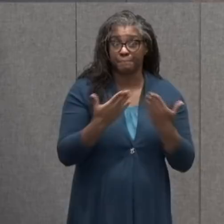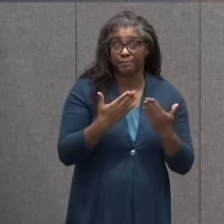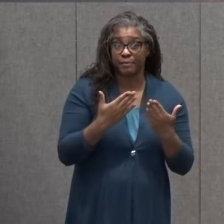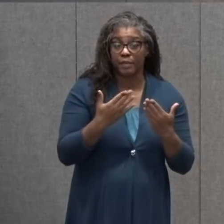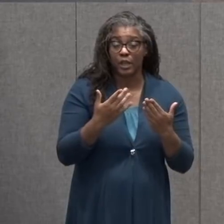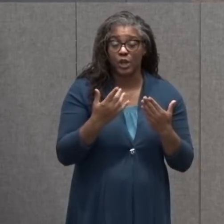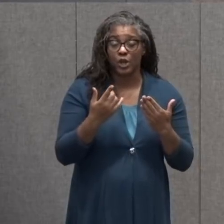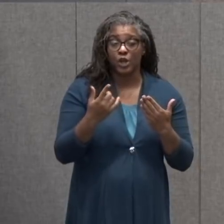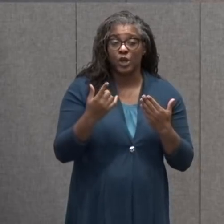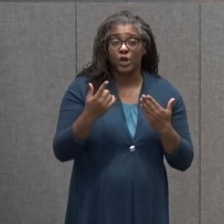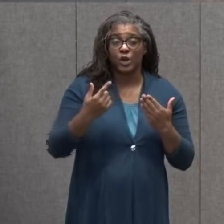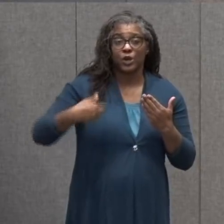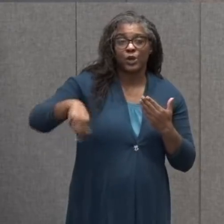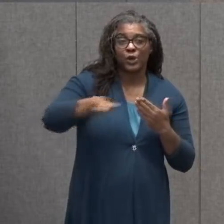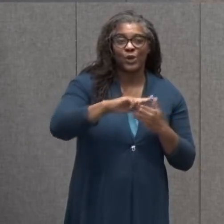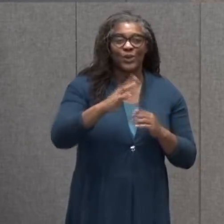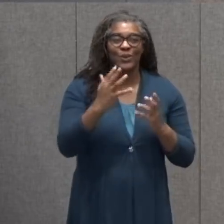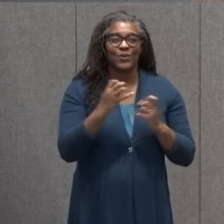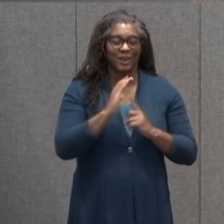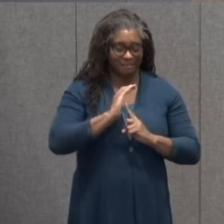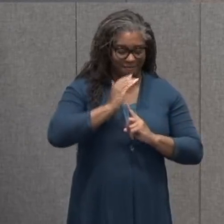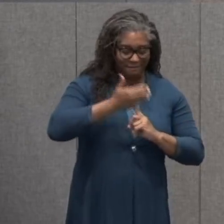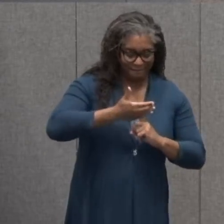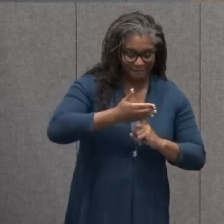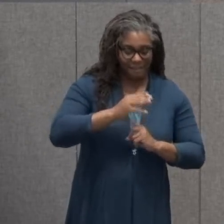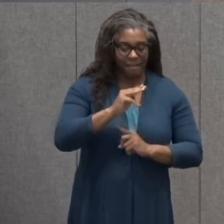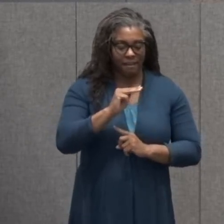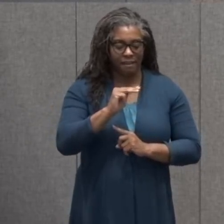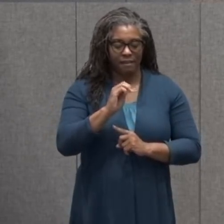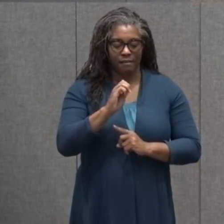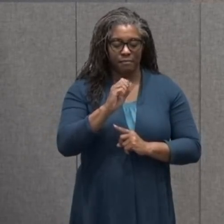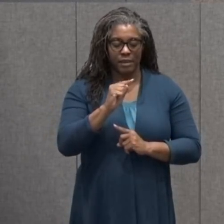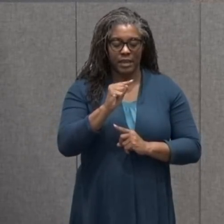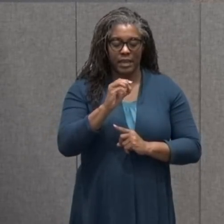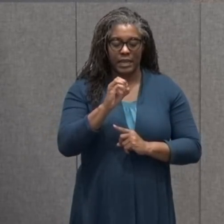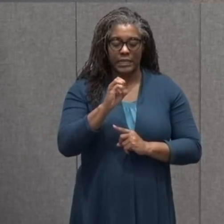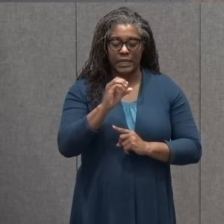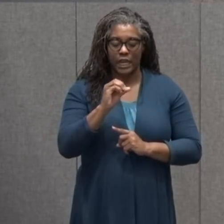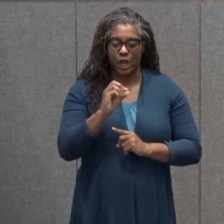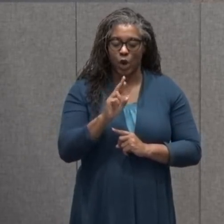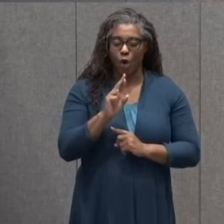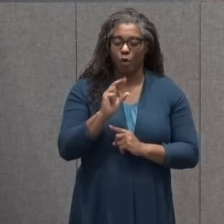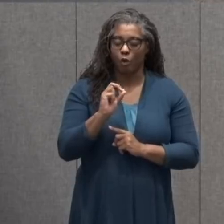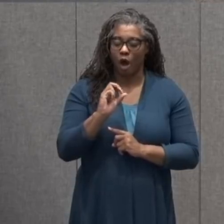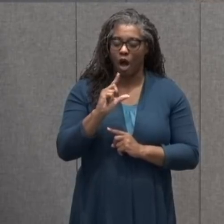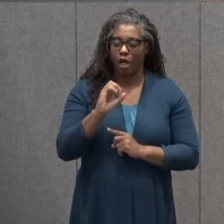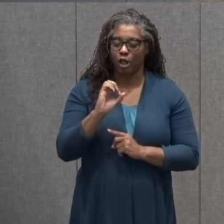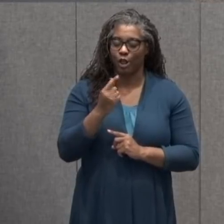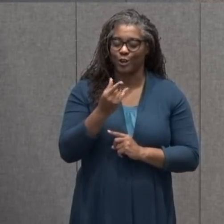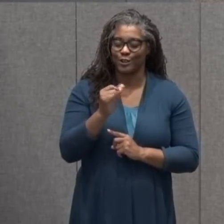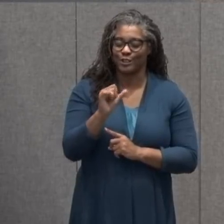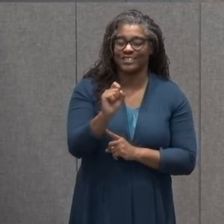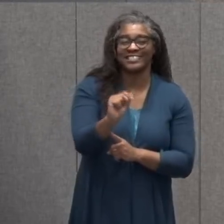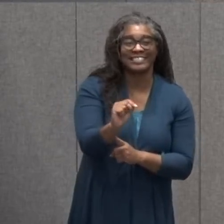and just describe the weather that's happening outside. There's lots of ways that we can use our writing